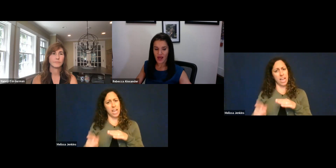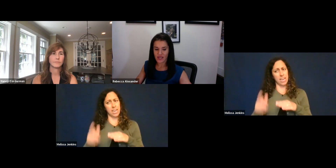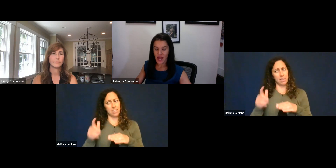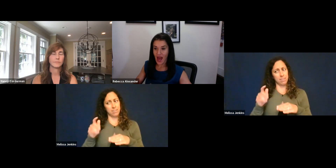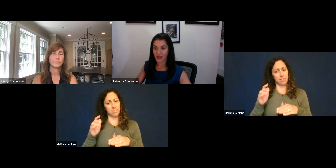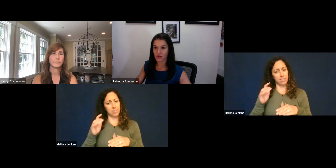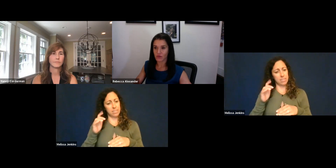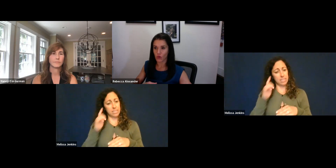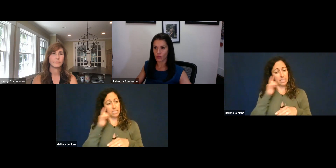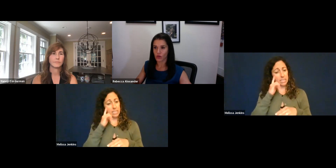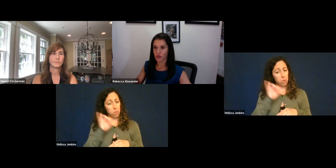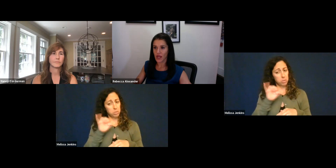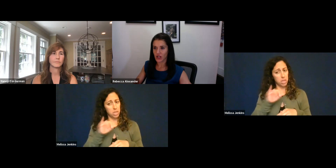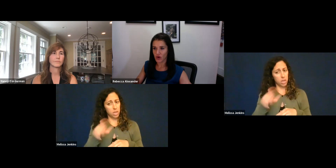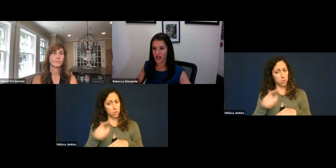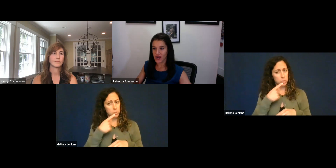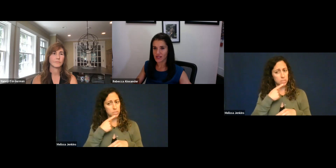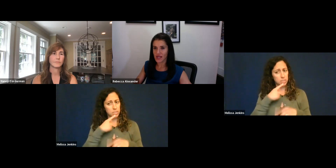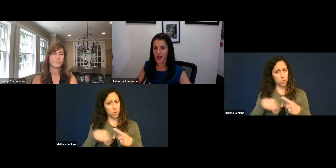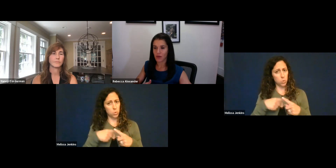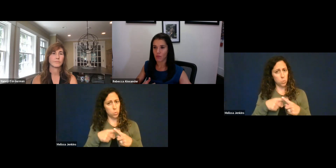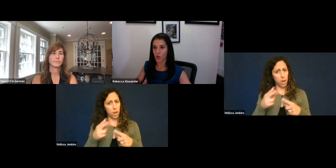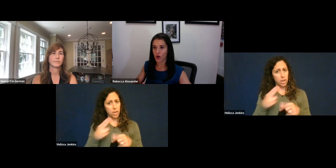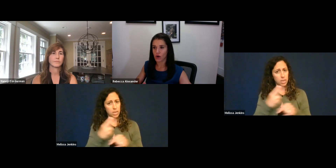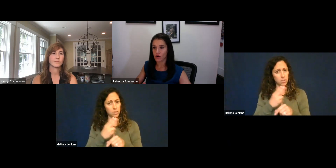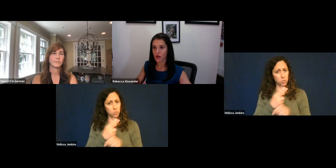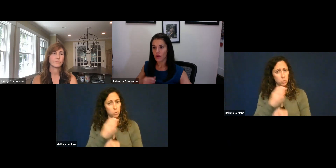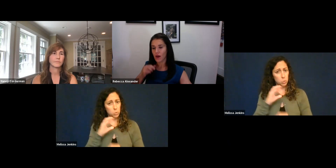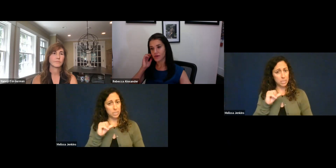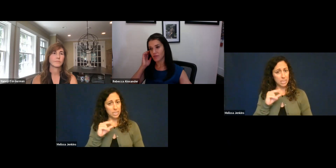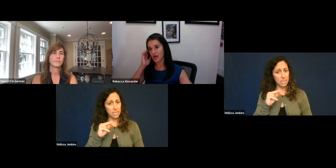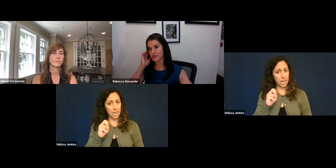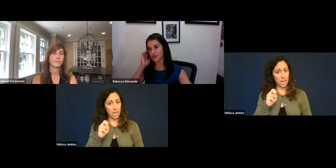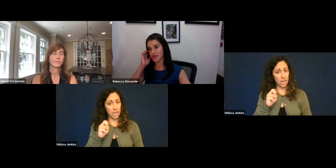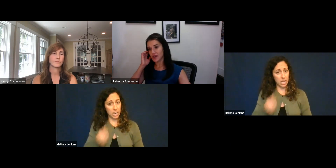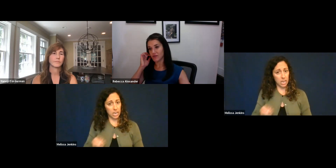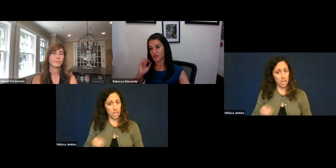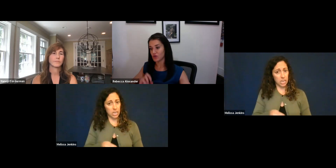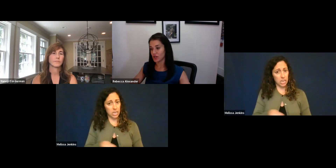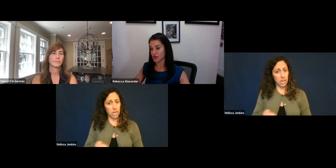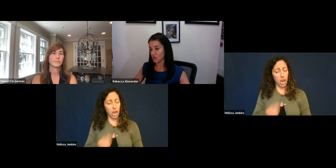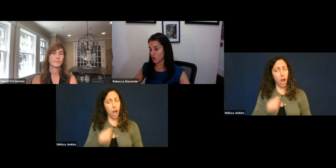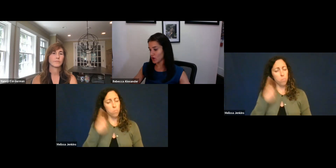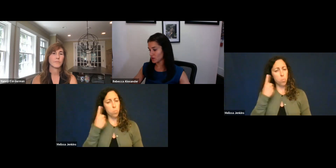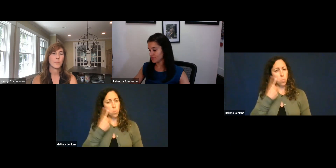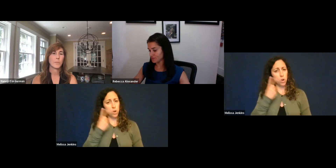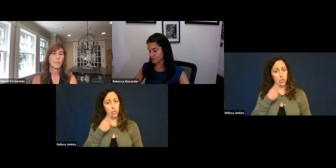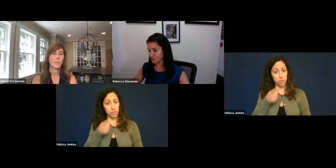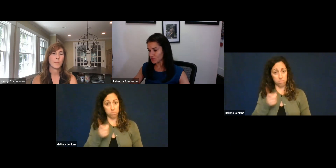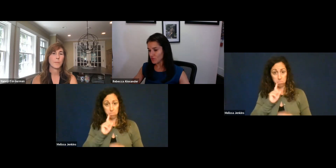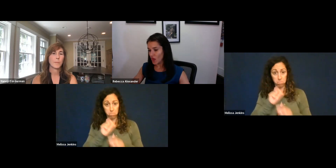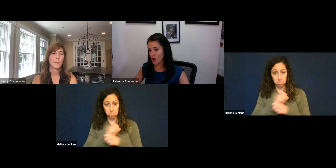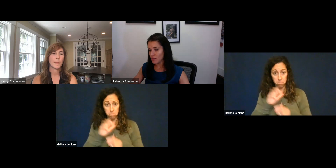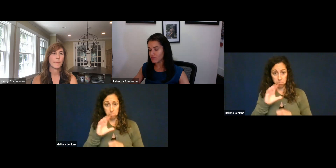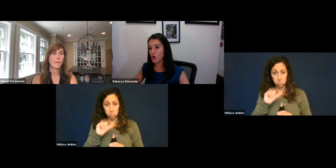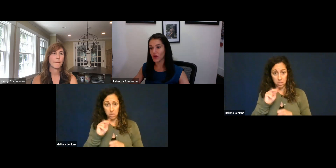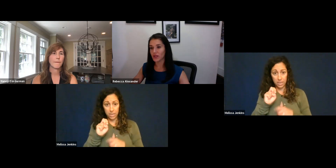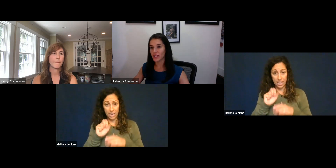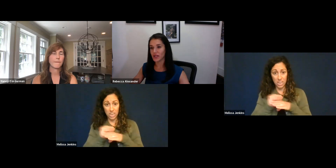has he had formal cane training? Has he had more-- sometimes I think even doing more mobility